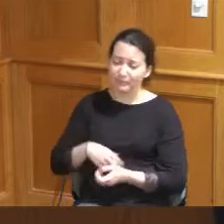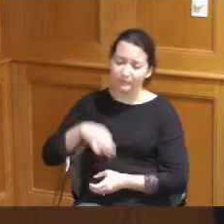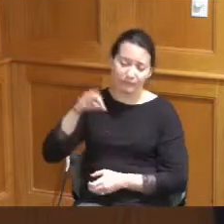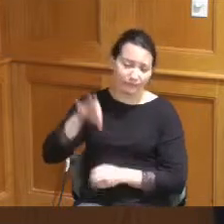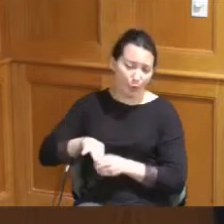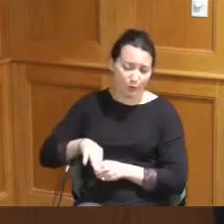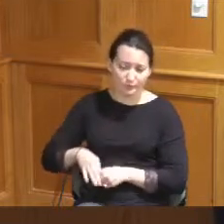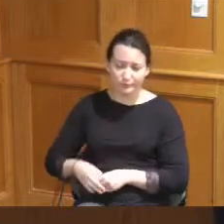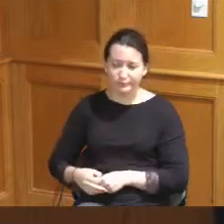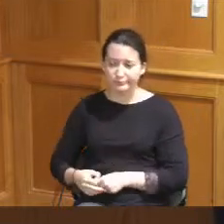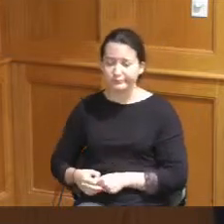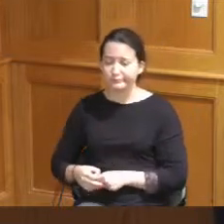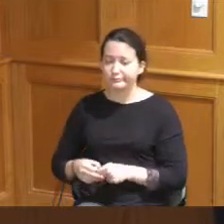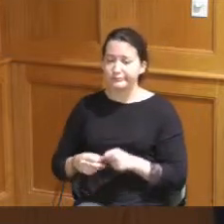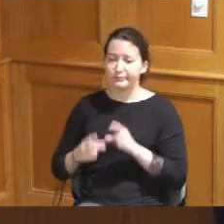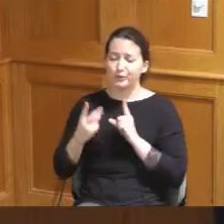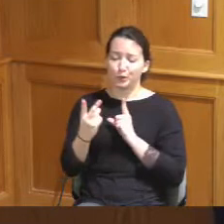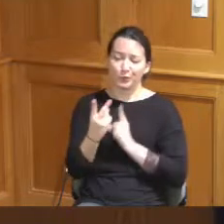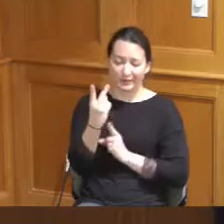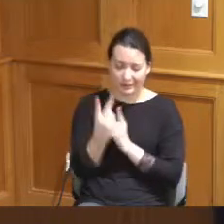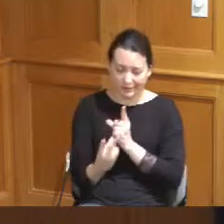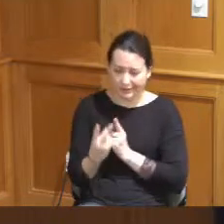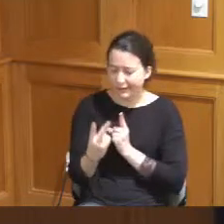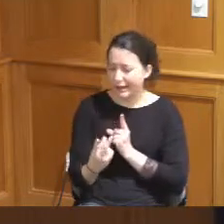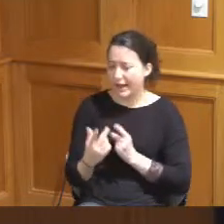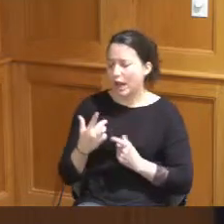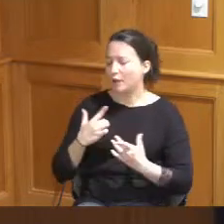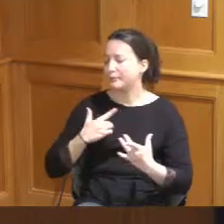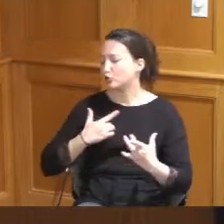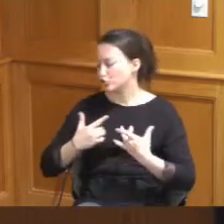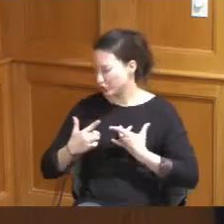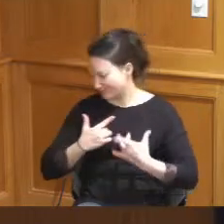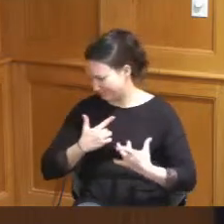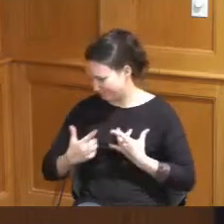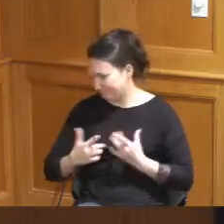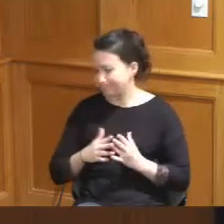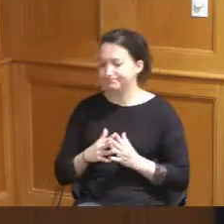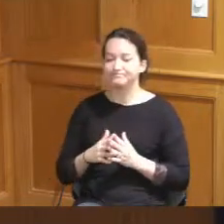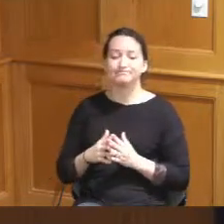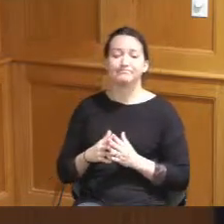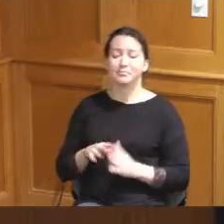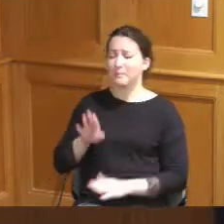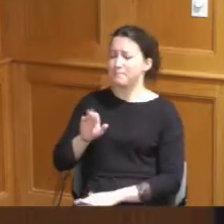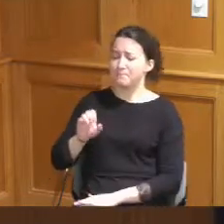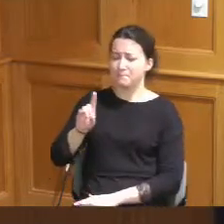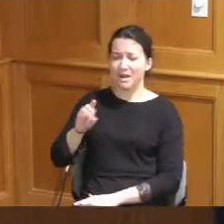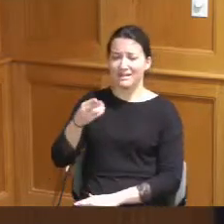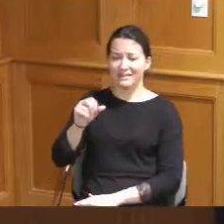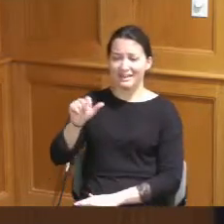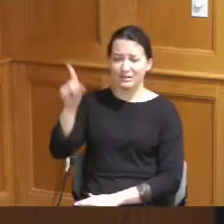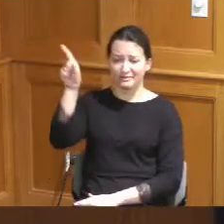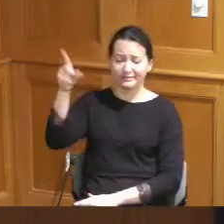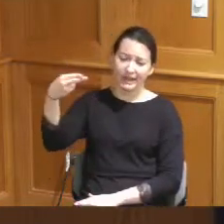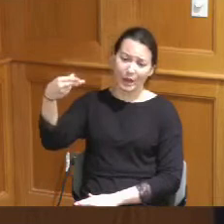about it publicly I have some concerns of making Bond Hill the headquarters of Social Services